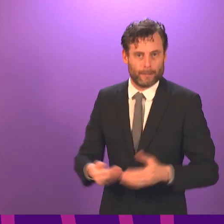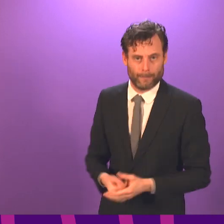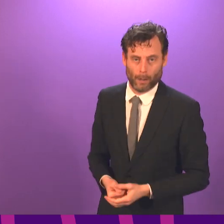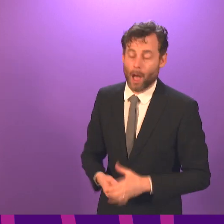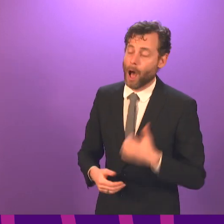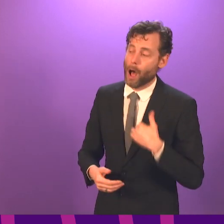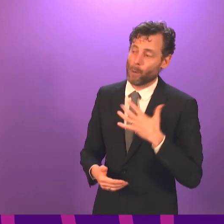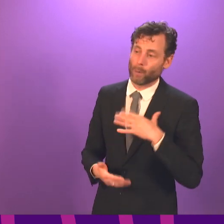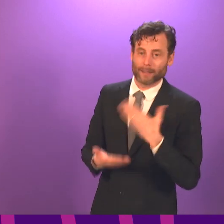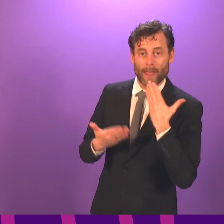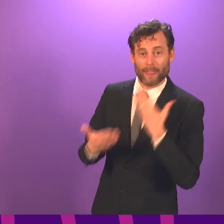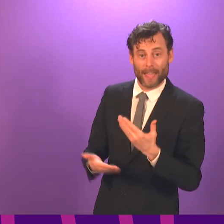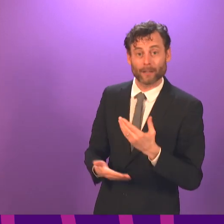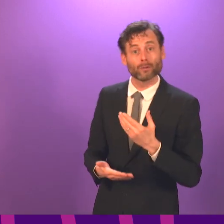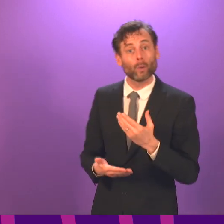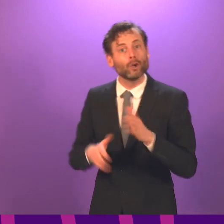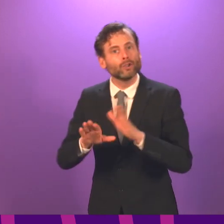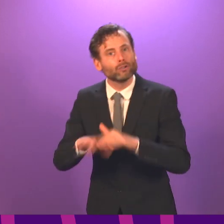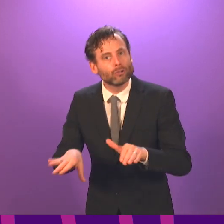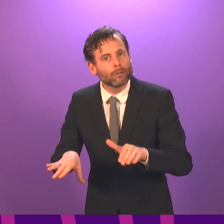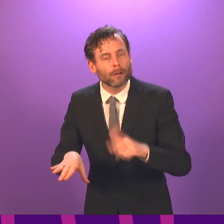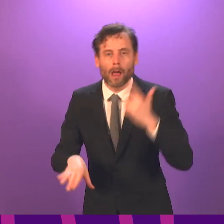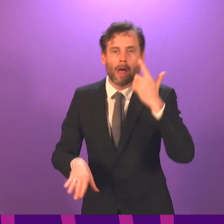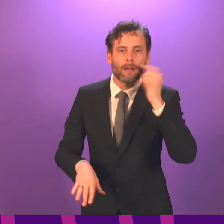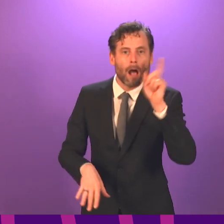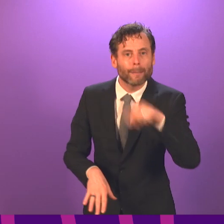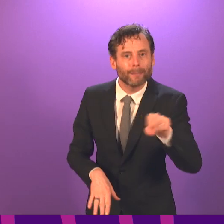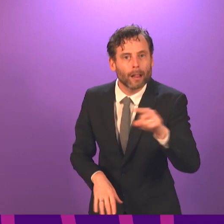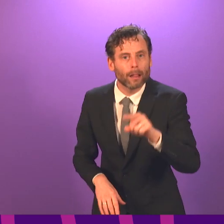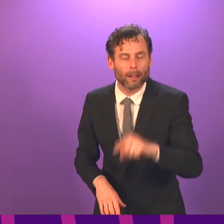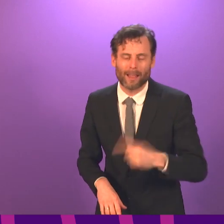I offer my thanks to children and young people, too. I know how hard it must be to be separated